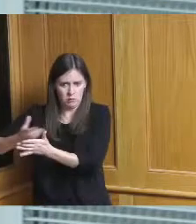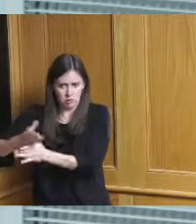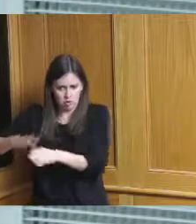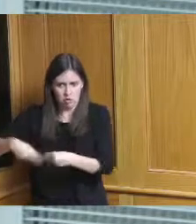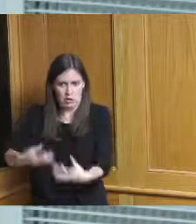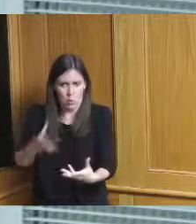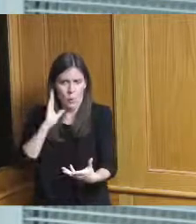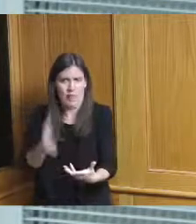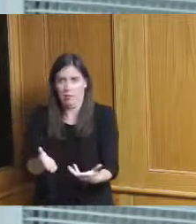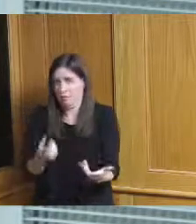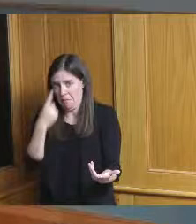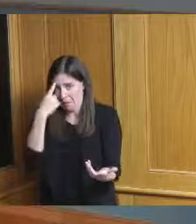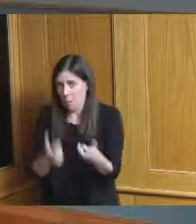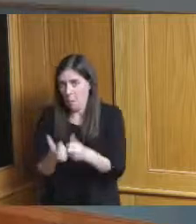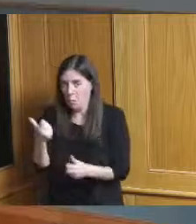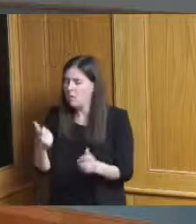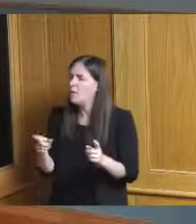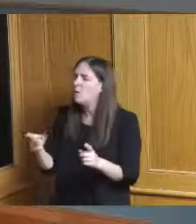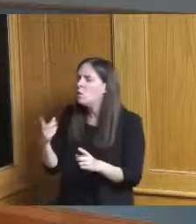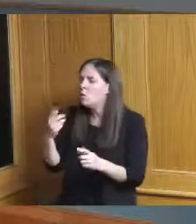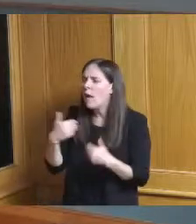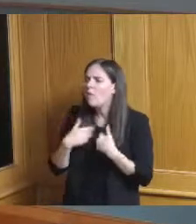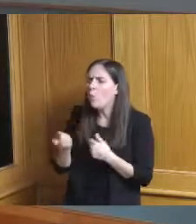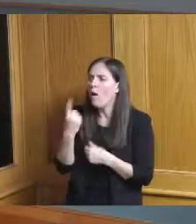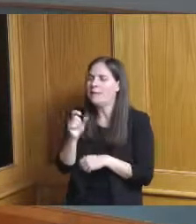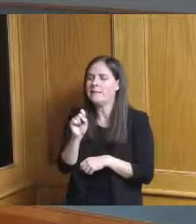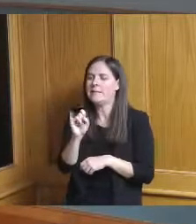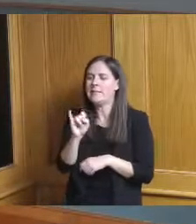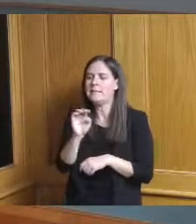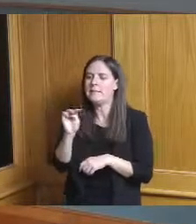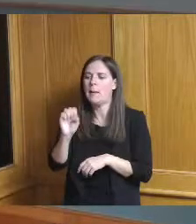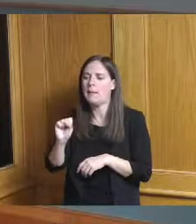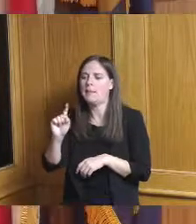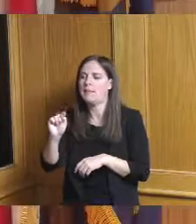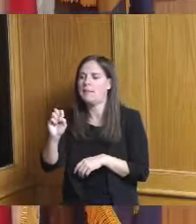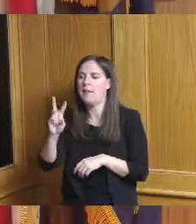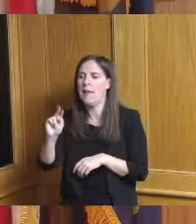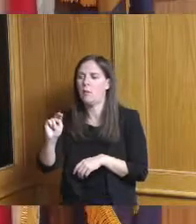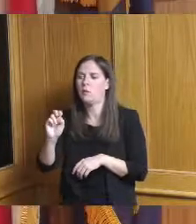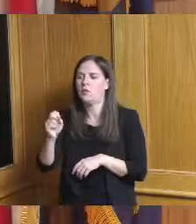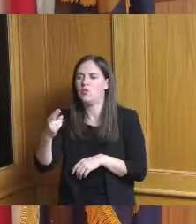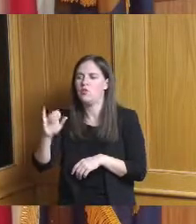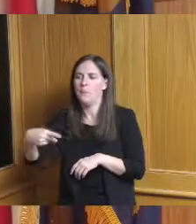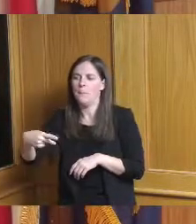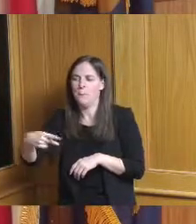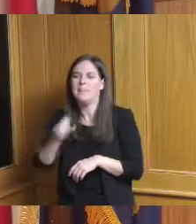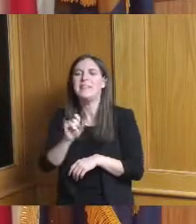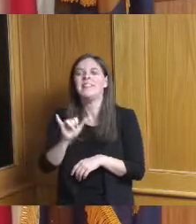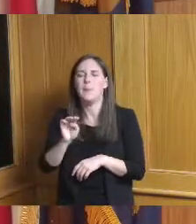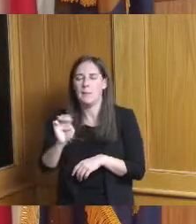okay and then you have one in sims township for sycamore community schools you said that